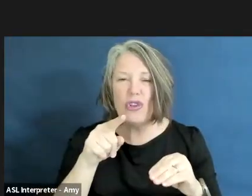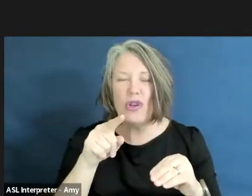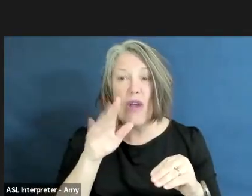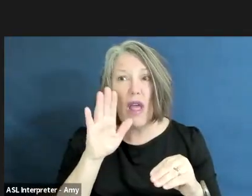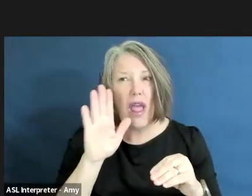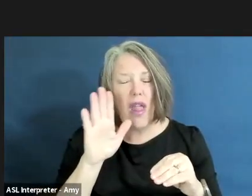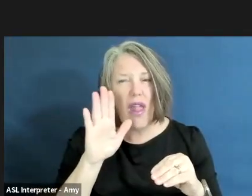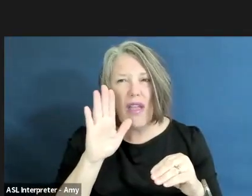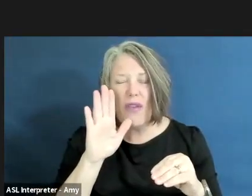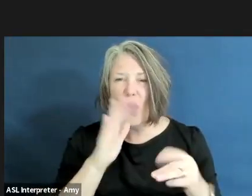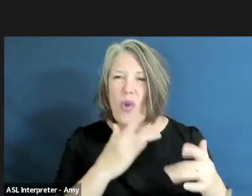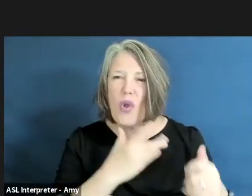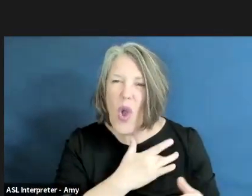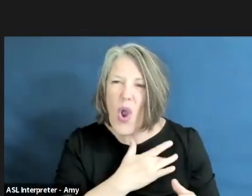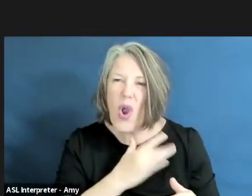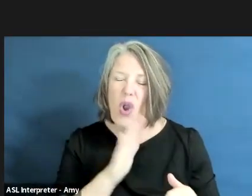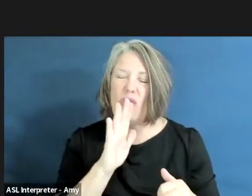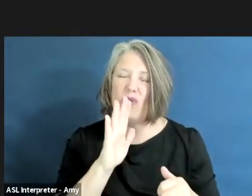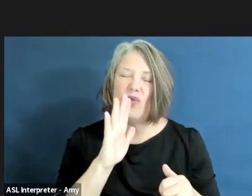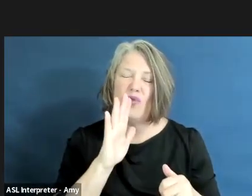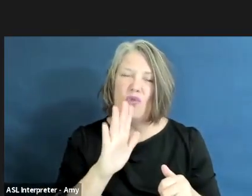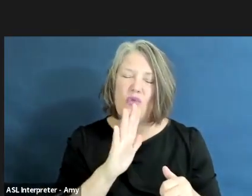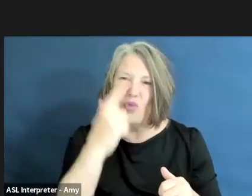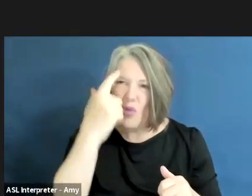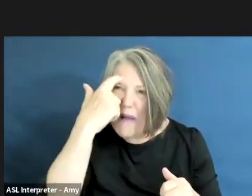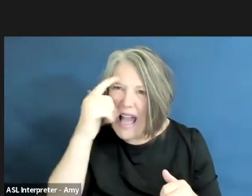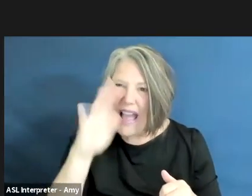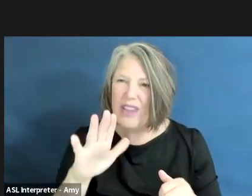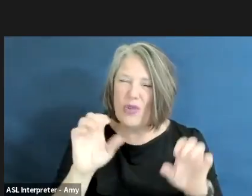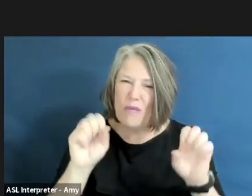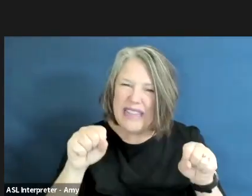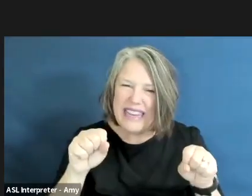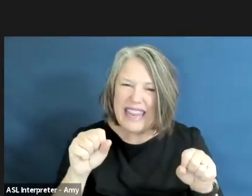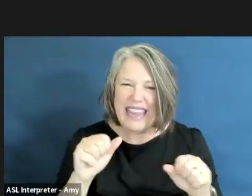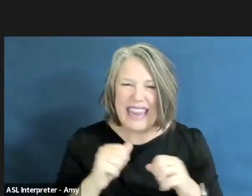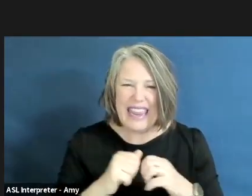your ability feel the inherent need